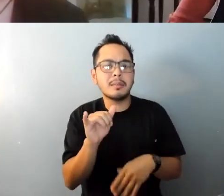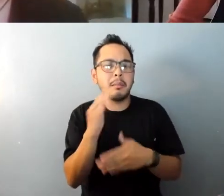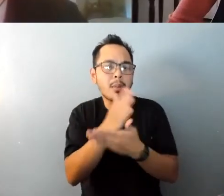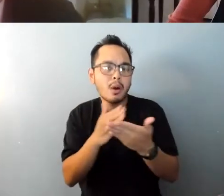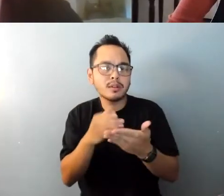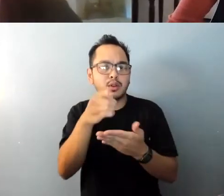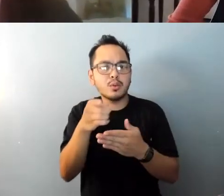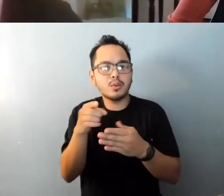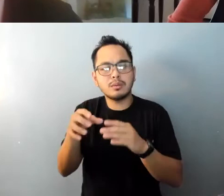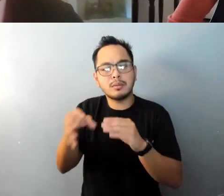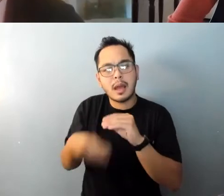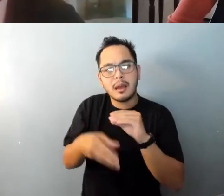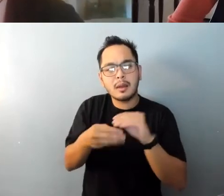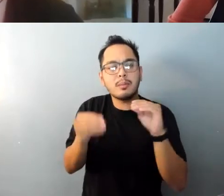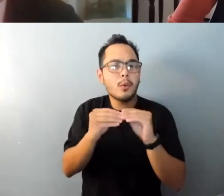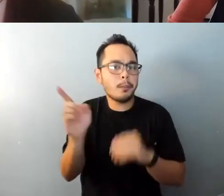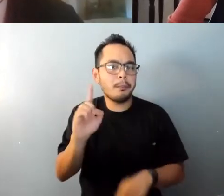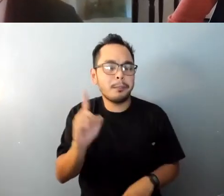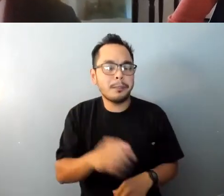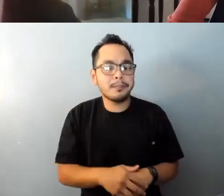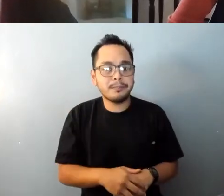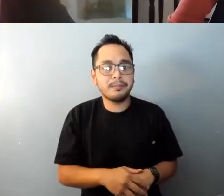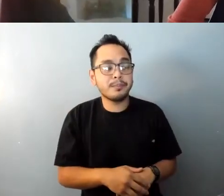The one that got me, that really hit me very